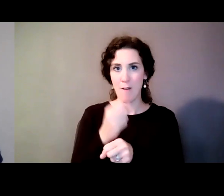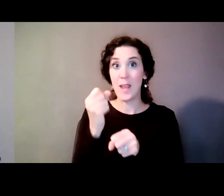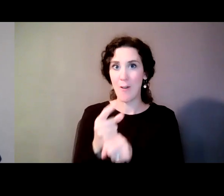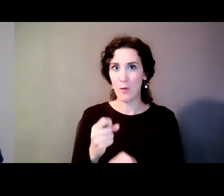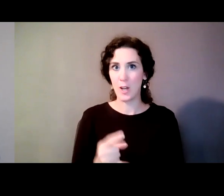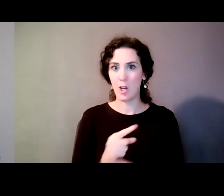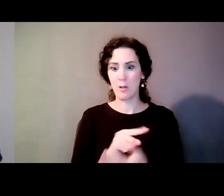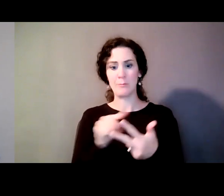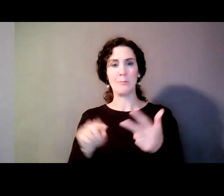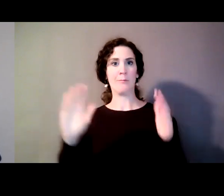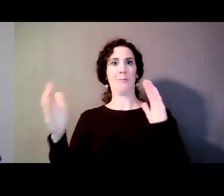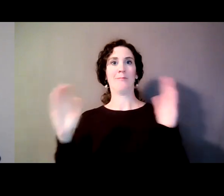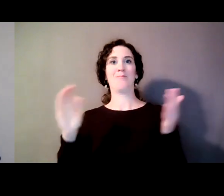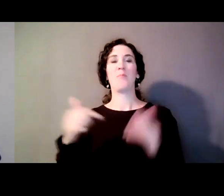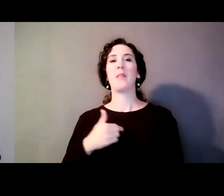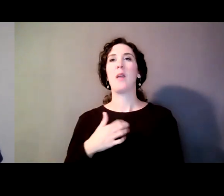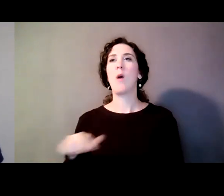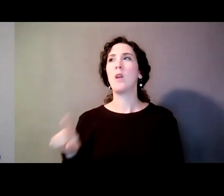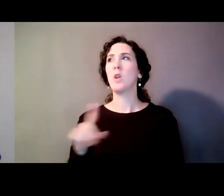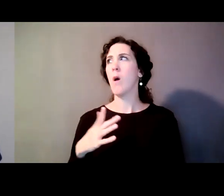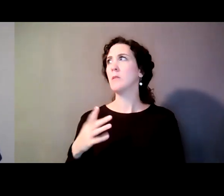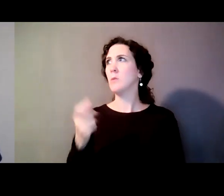wanted to try to give you some sense of the scale